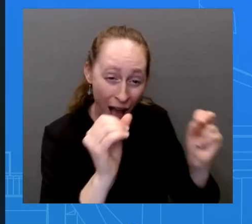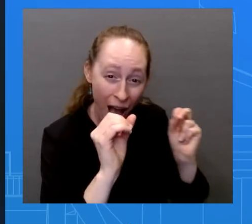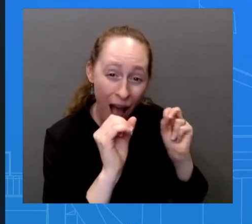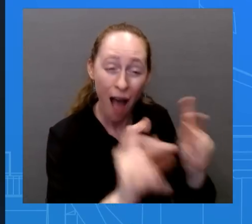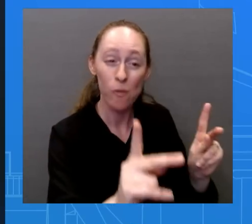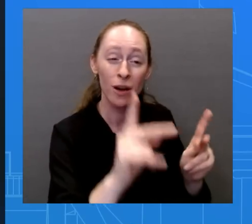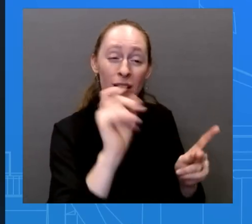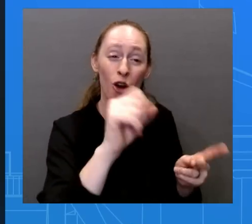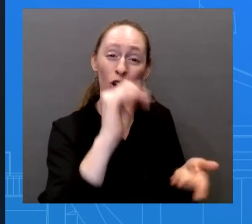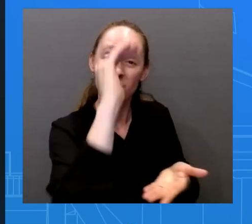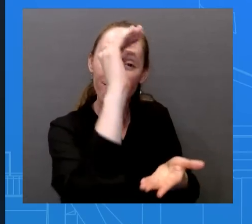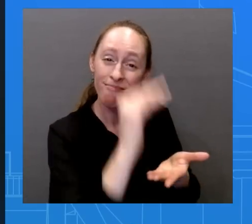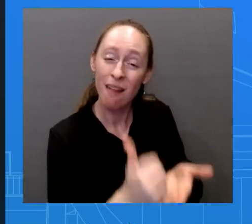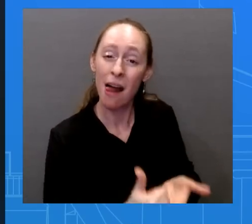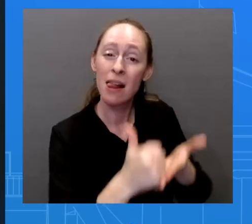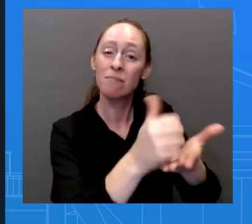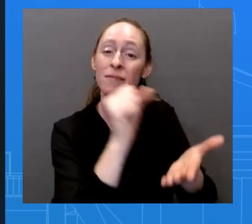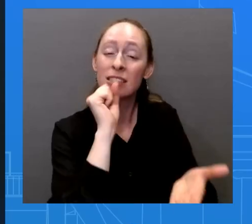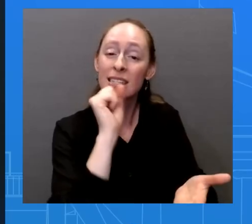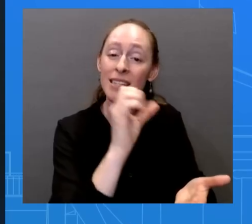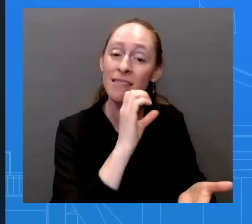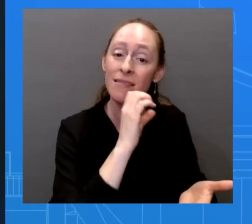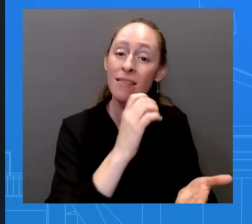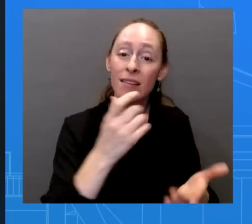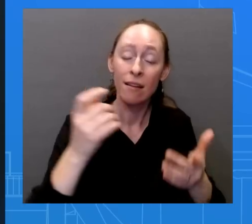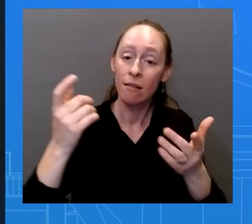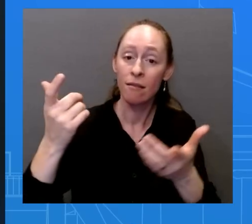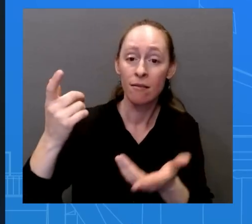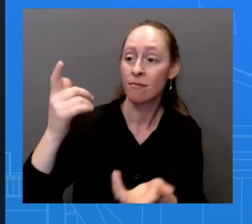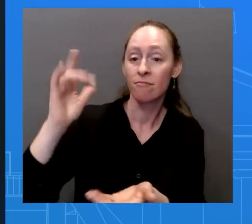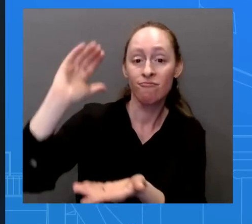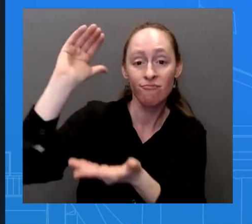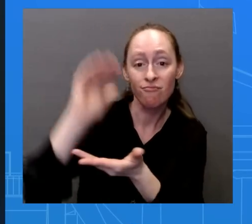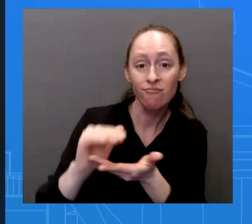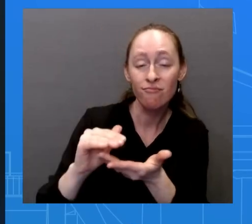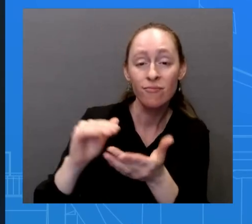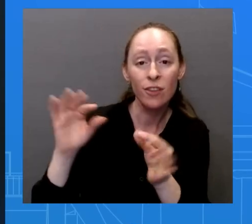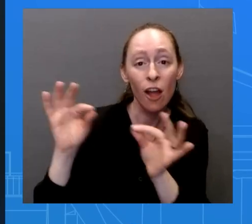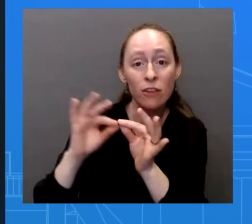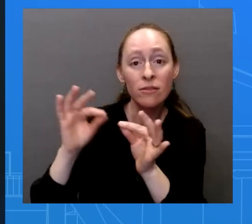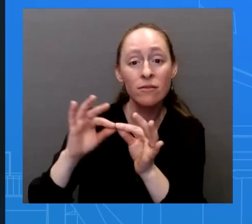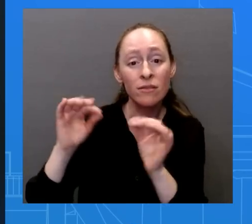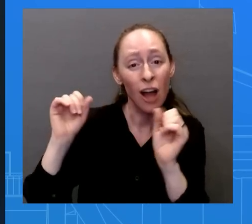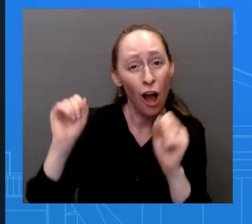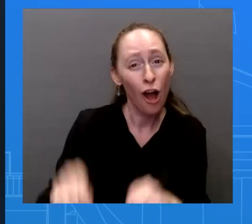Why would you take away the opportunity to fight climate change in a way that we have not seen